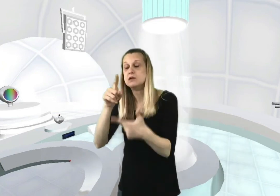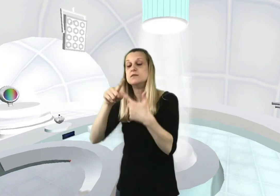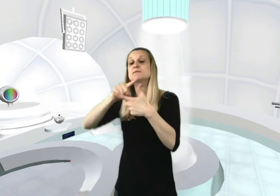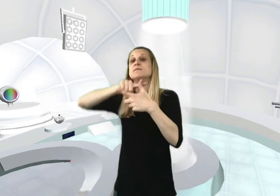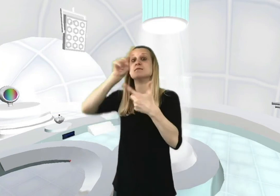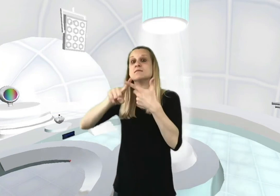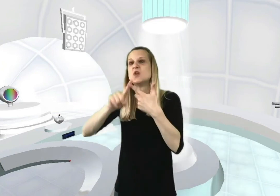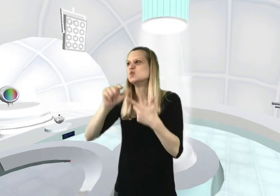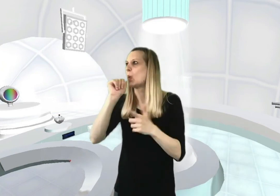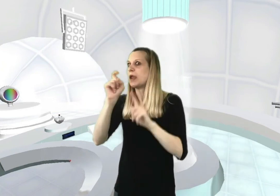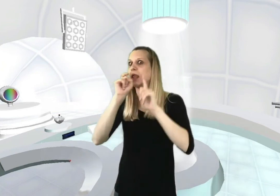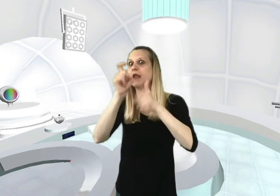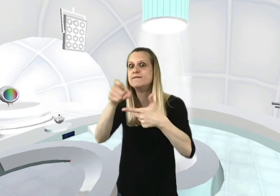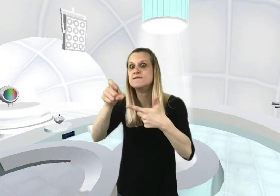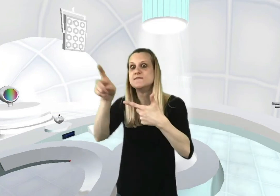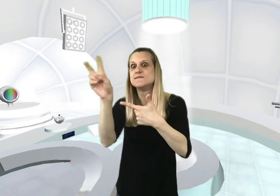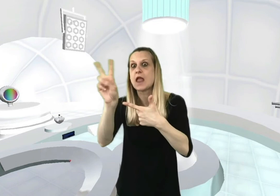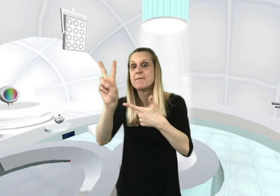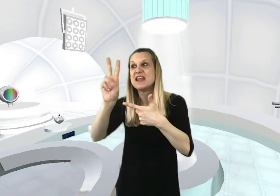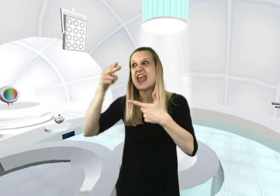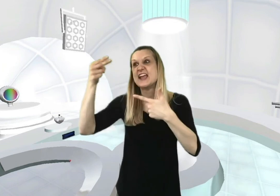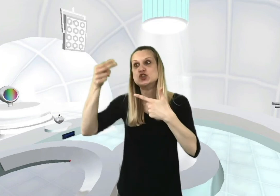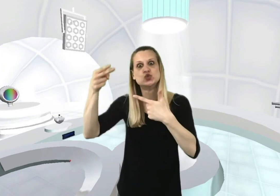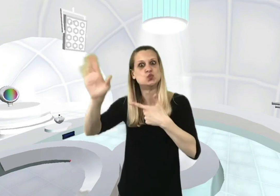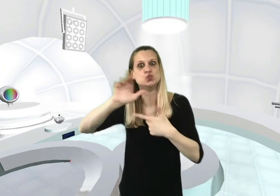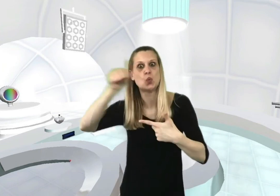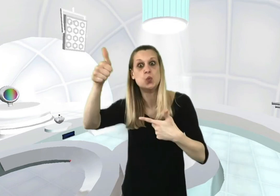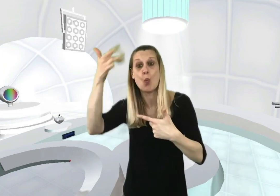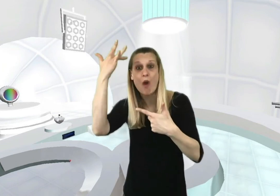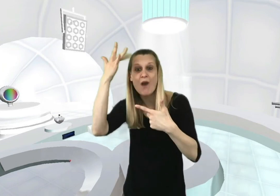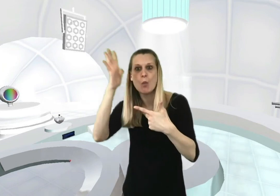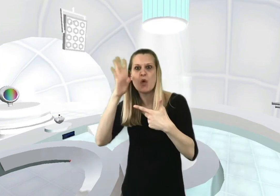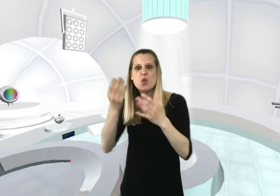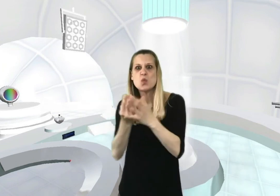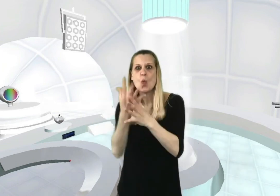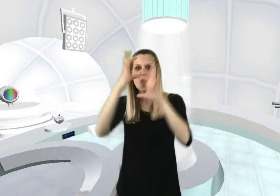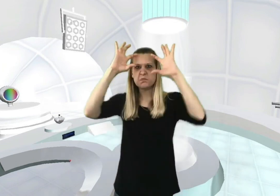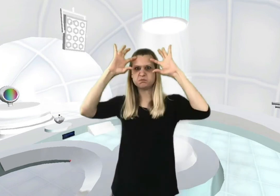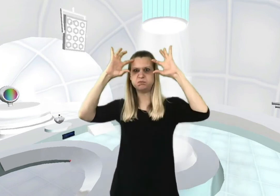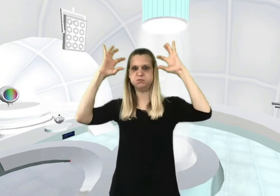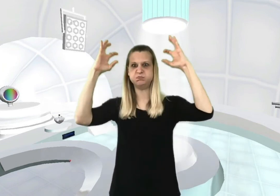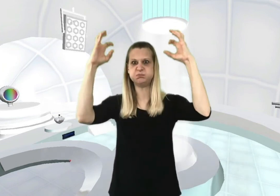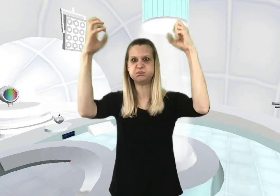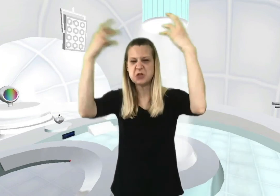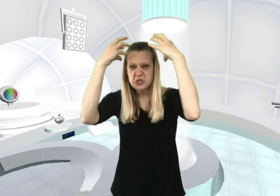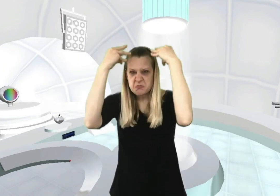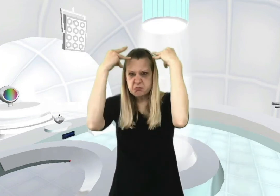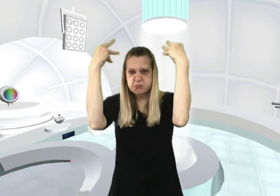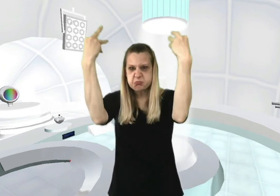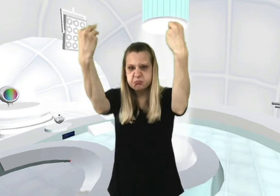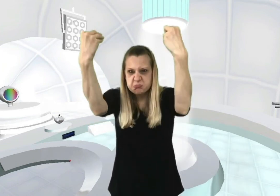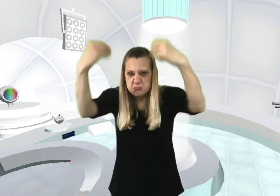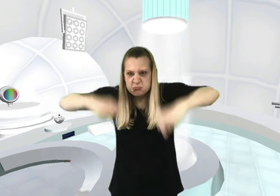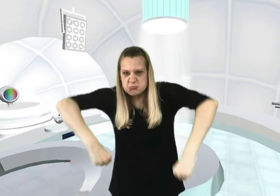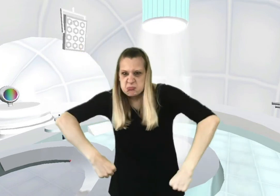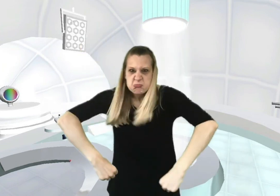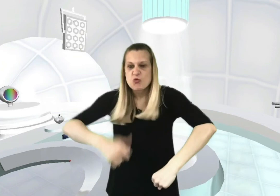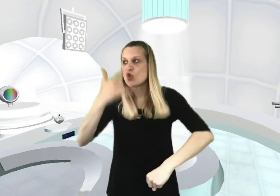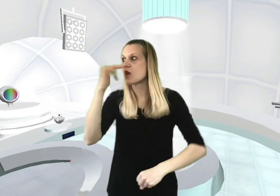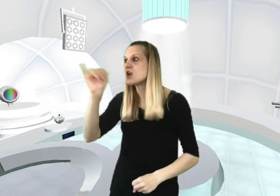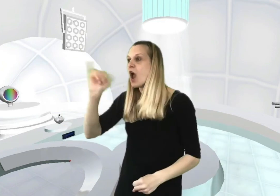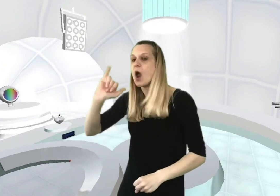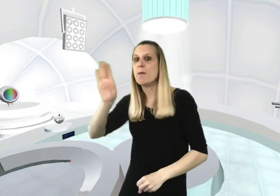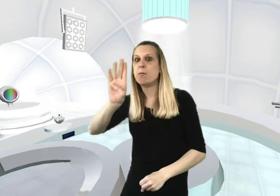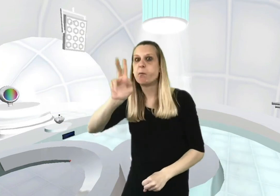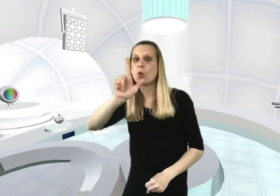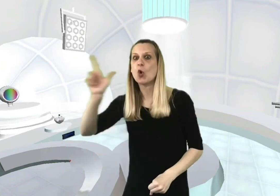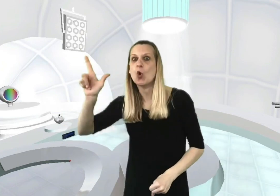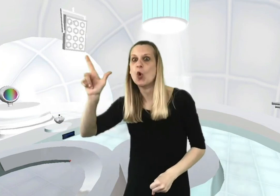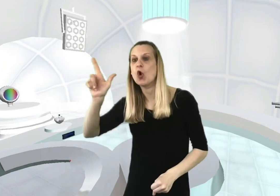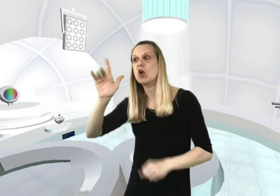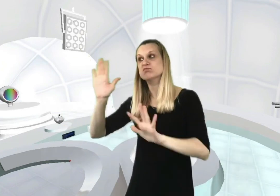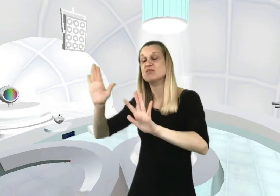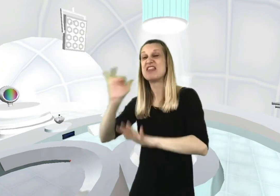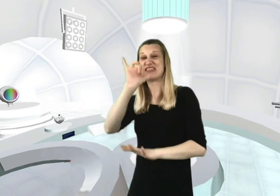and vitamin H, because it makes you grow horns on the top of your head, like a bull.